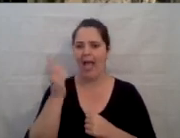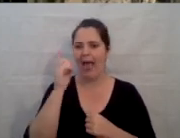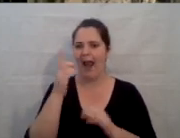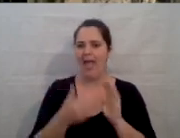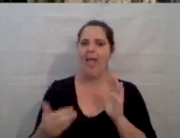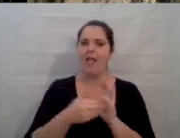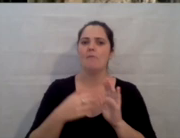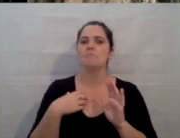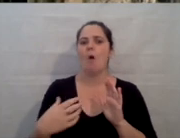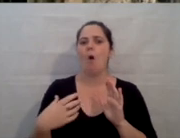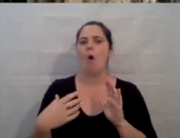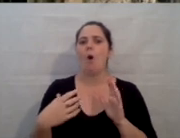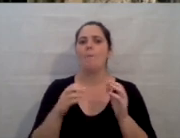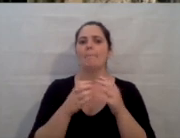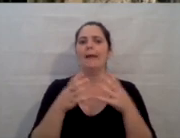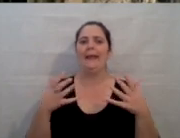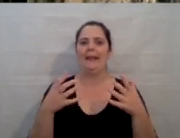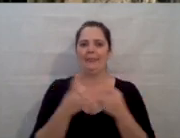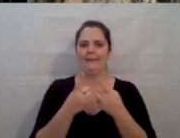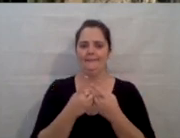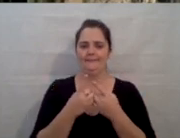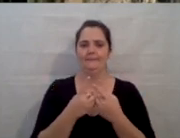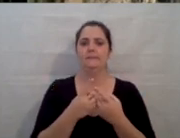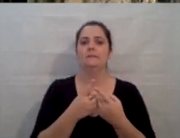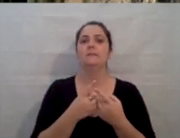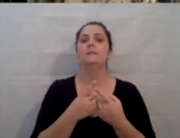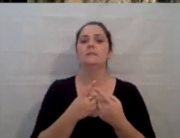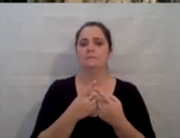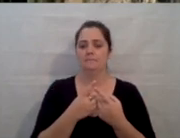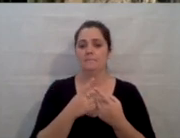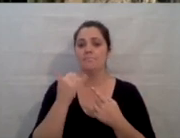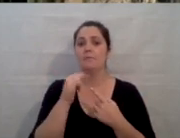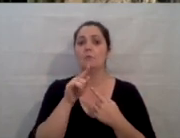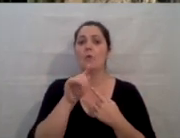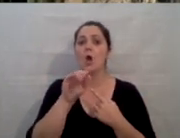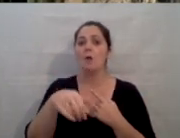Now this is where sighting becomes important for you again. For those of you who are drawing Rachel,